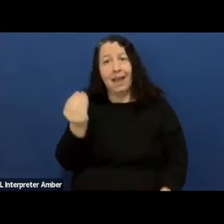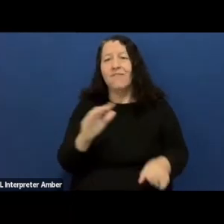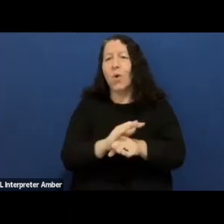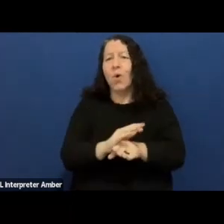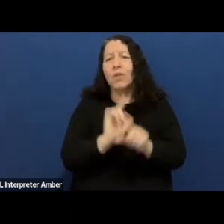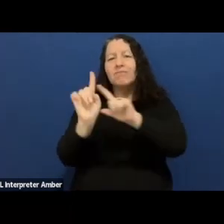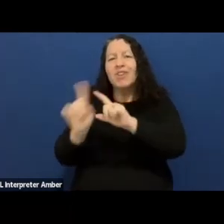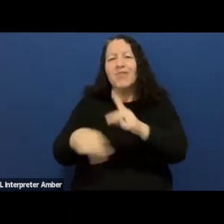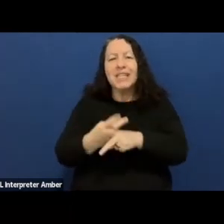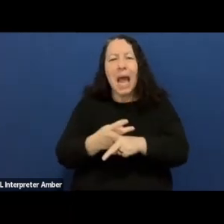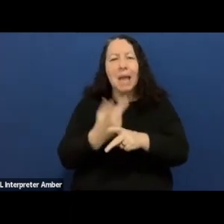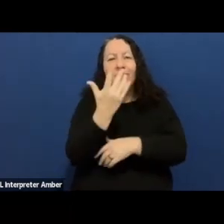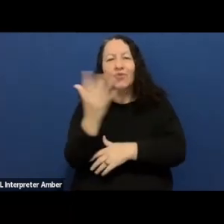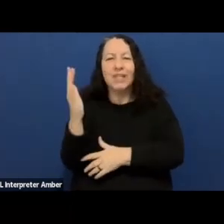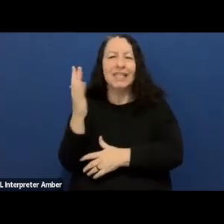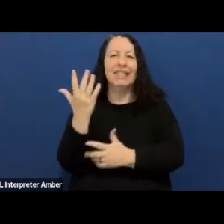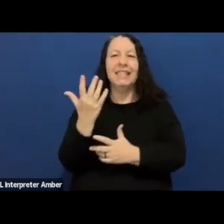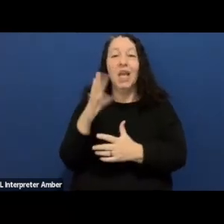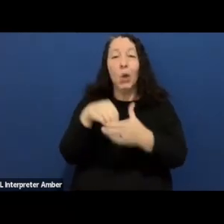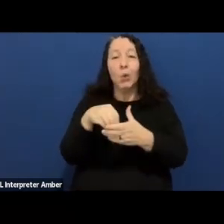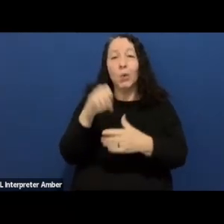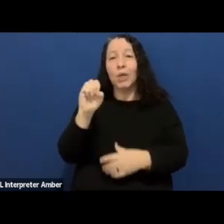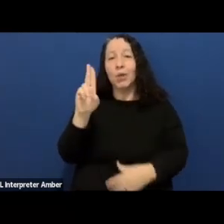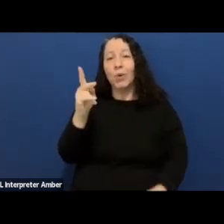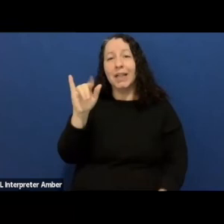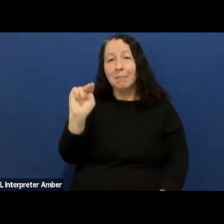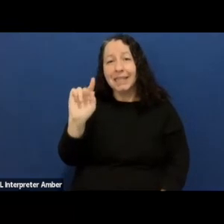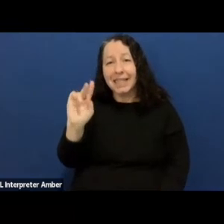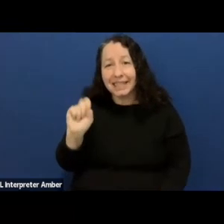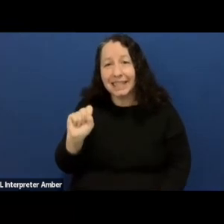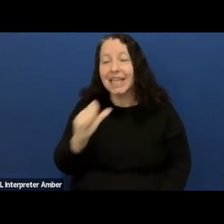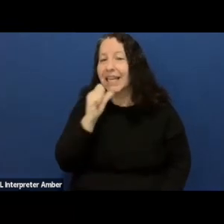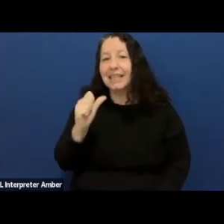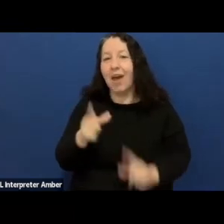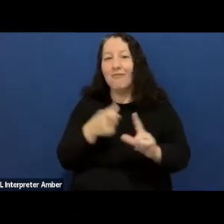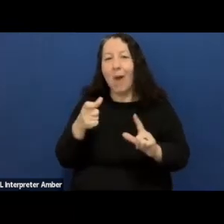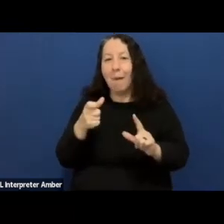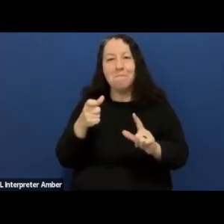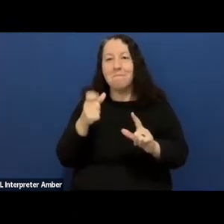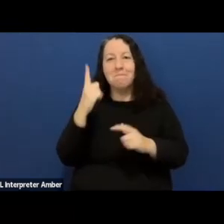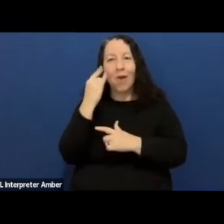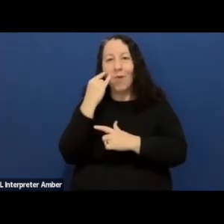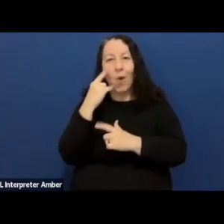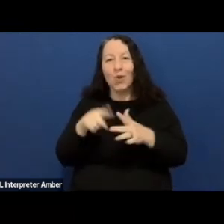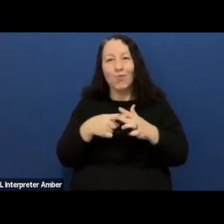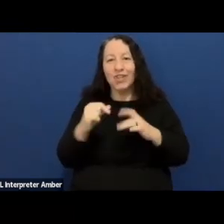outside. It is full of many types of trees, including the eucalyptus, which is not indigenous